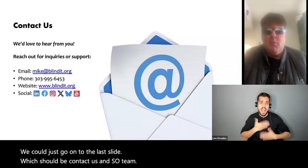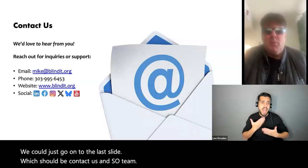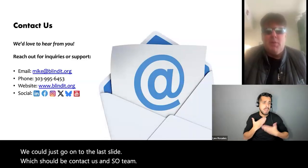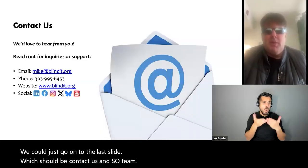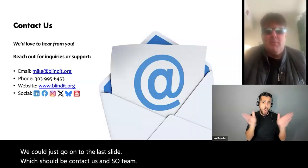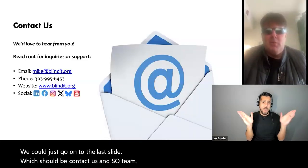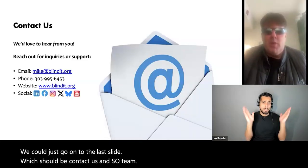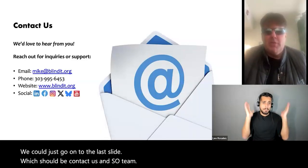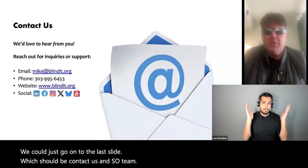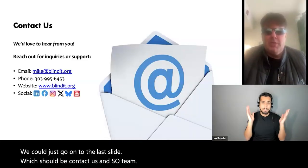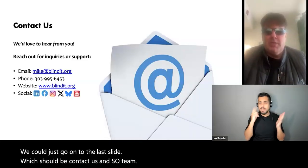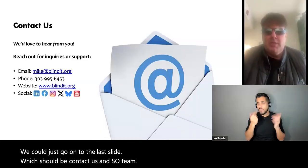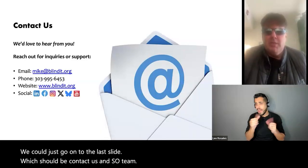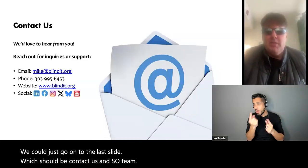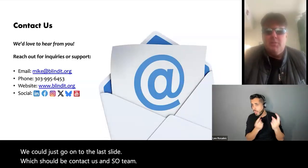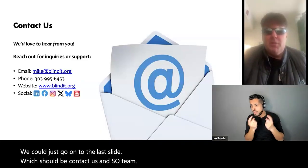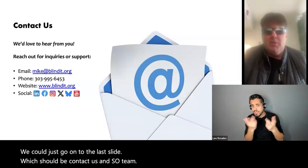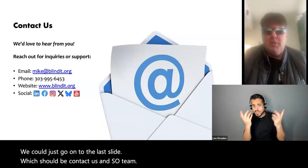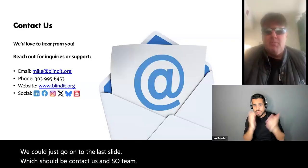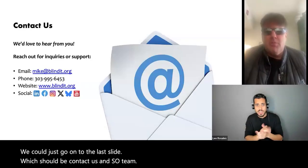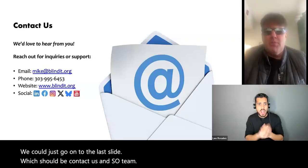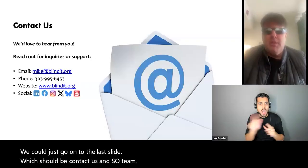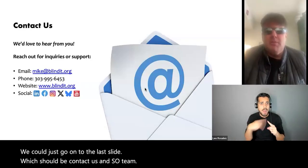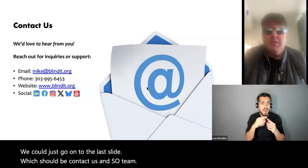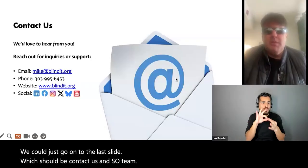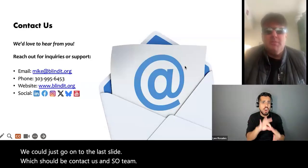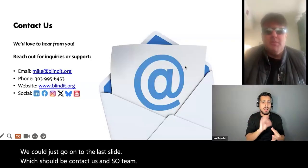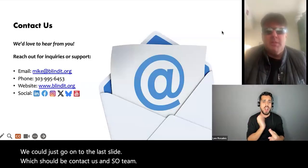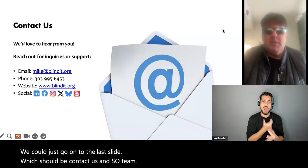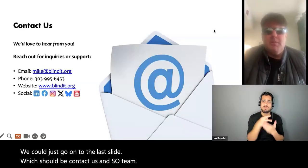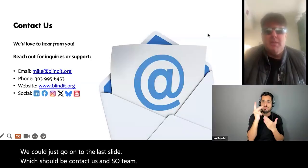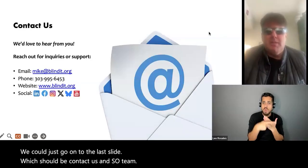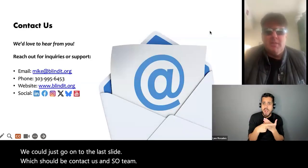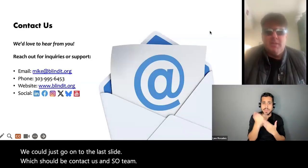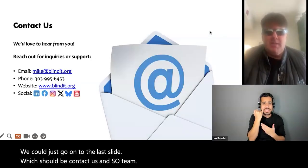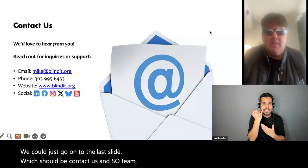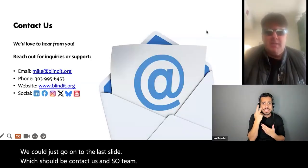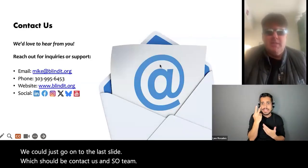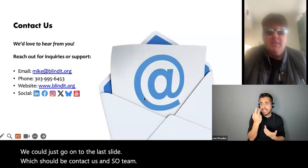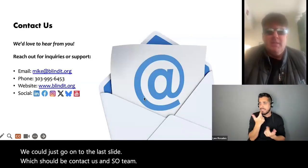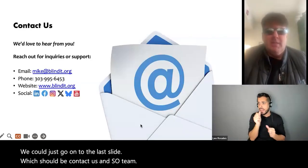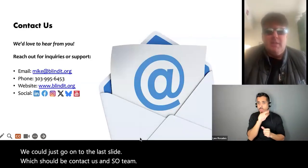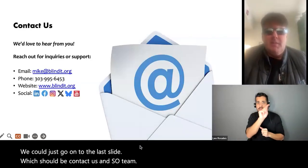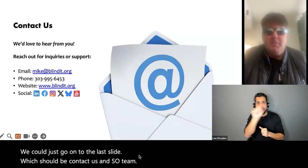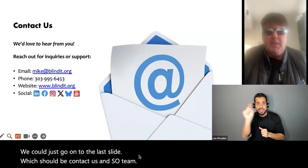for, uh... for questions, uh... regarding our program and see if there's anybody out there that I can, uh...